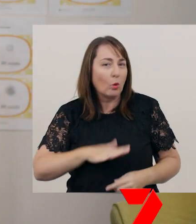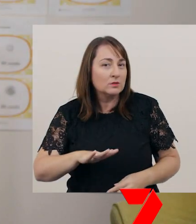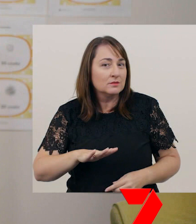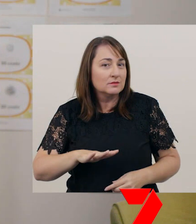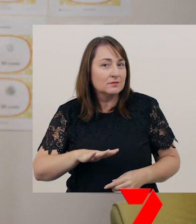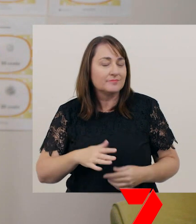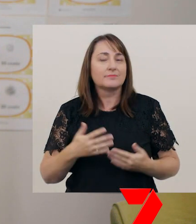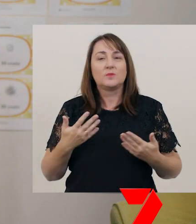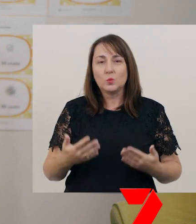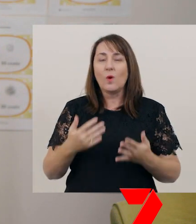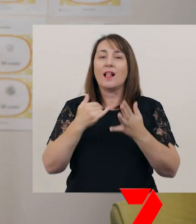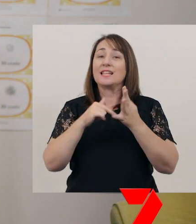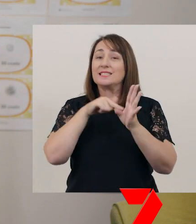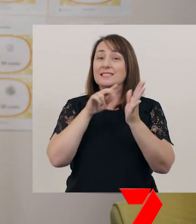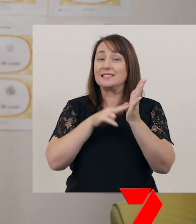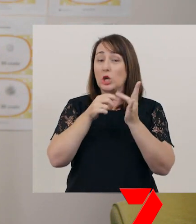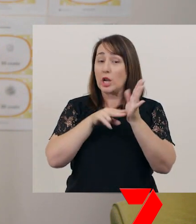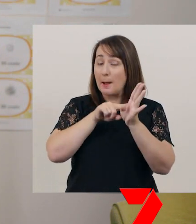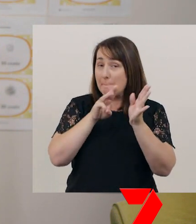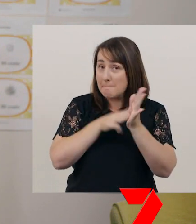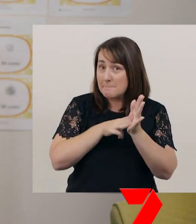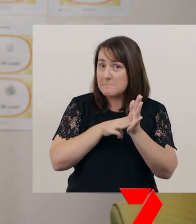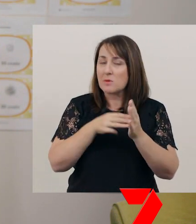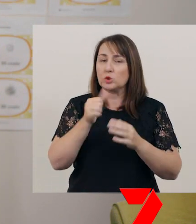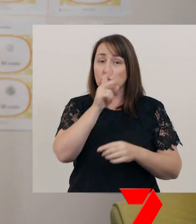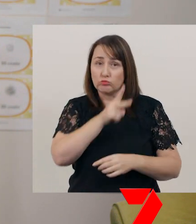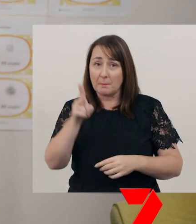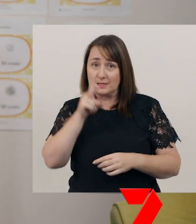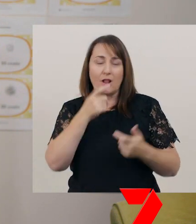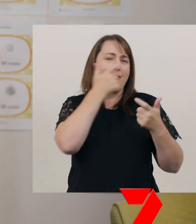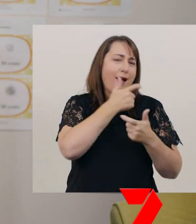By using synonyms, the author used repetition to show how happy the father was.